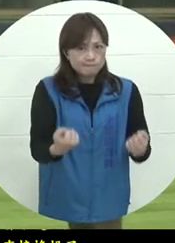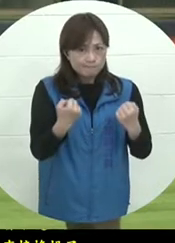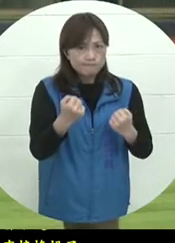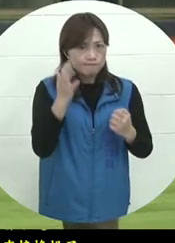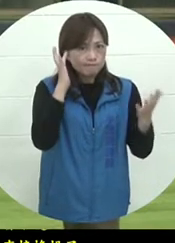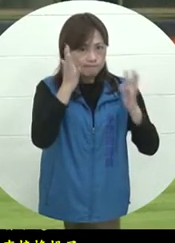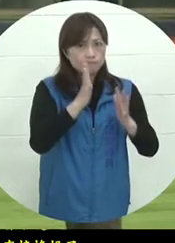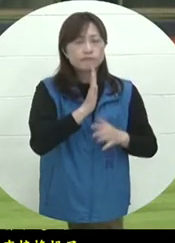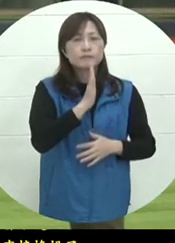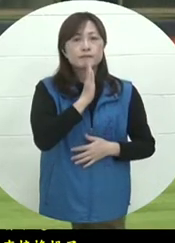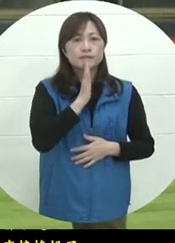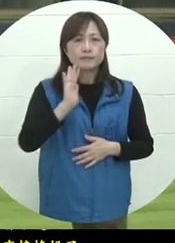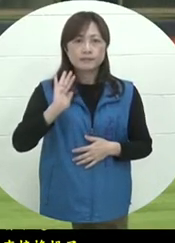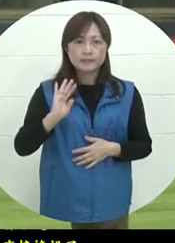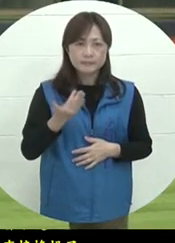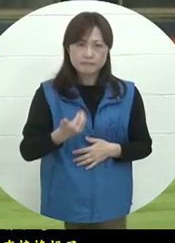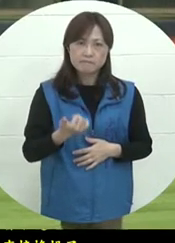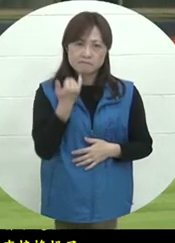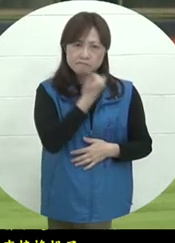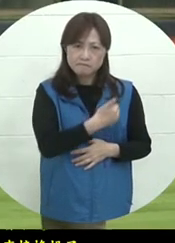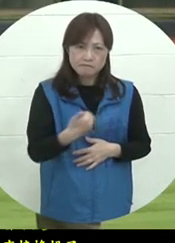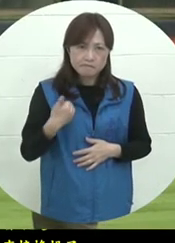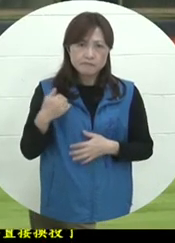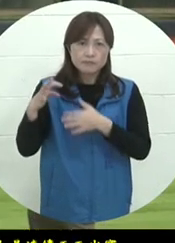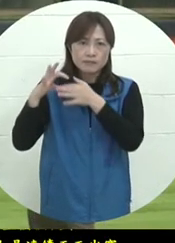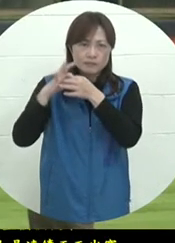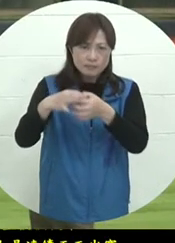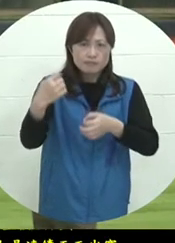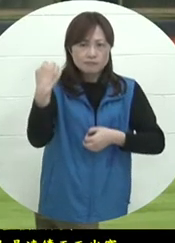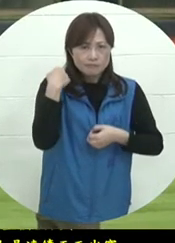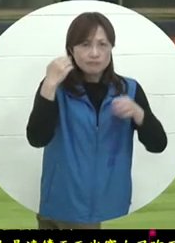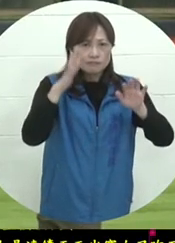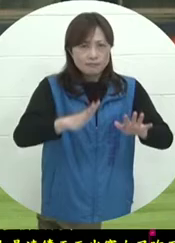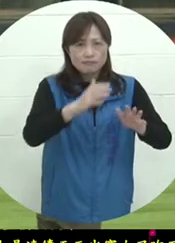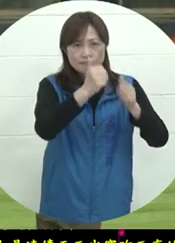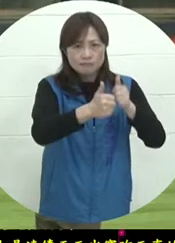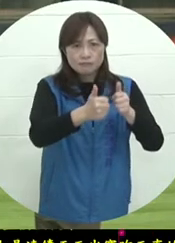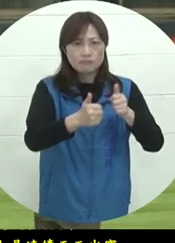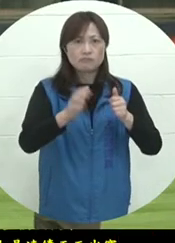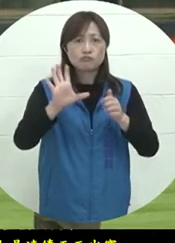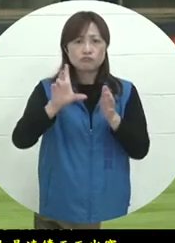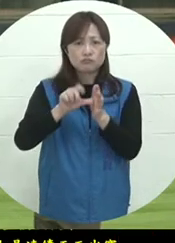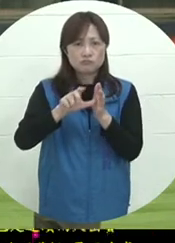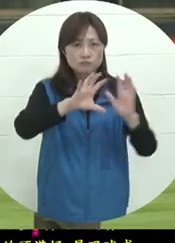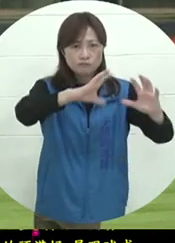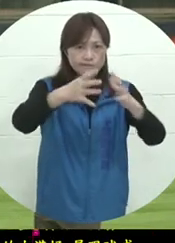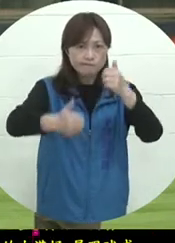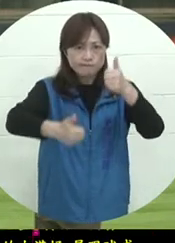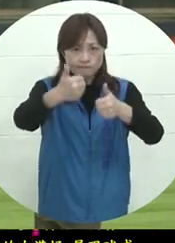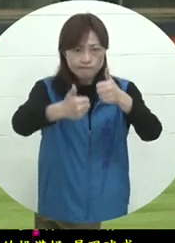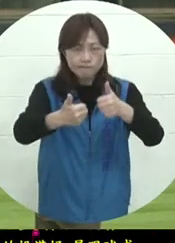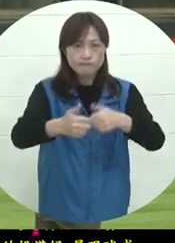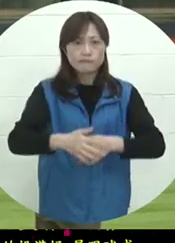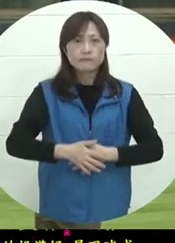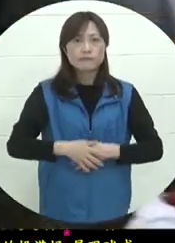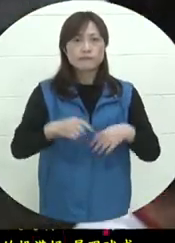but this may be true in continuous games. Sometimes in international competitions, pitching, especially pitchers,